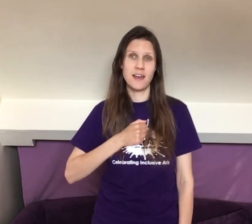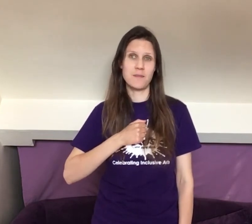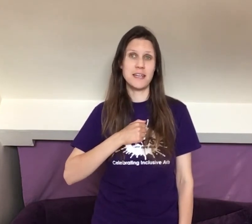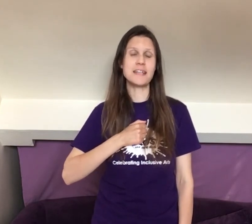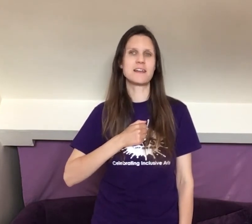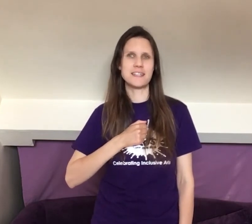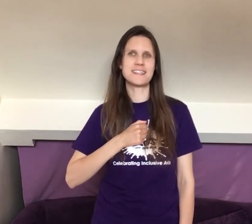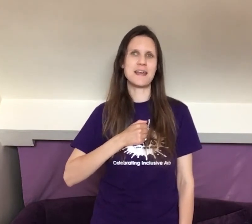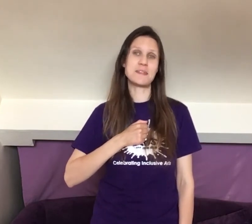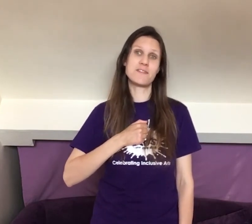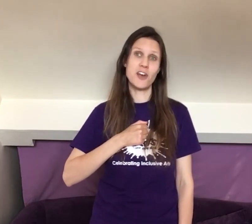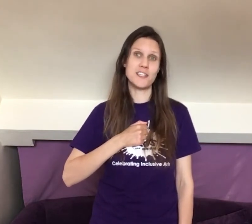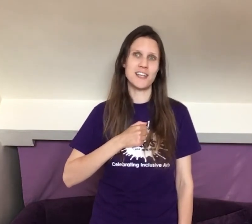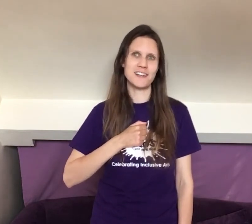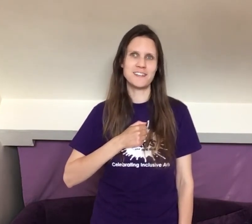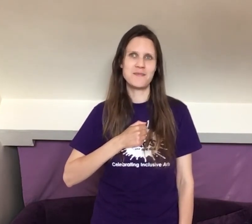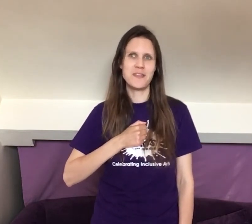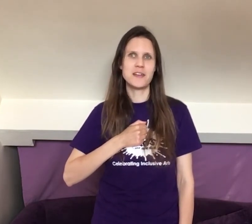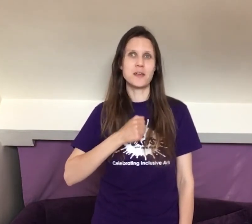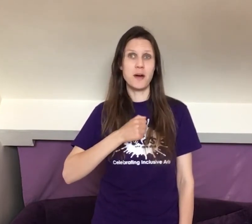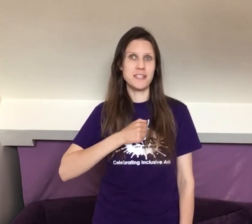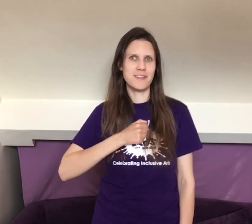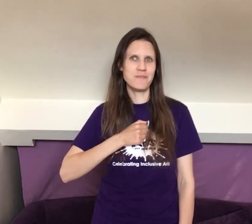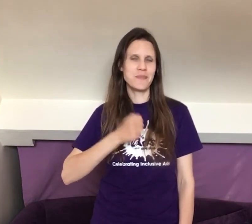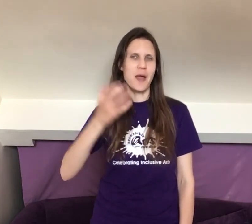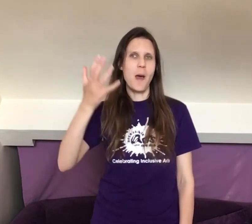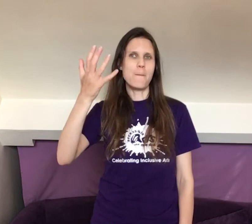errrm… the next line is the same as the first line. So my turn….